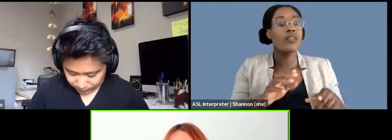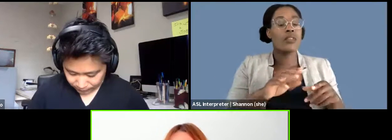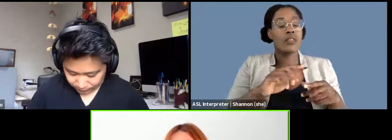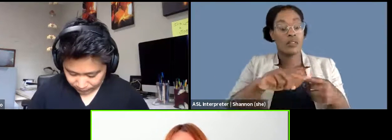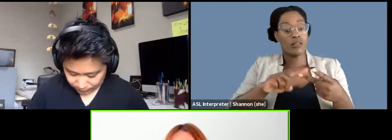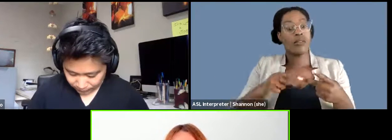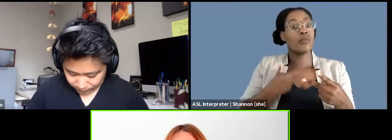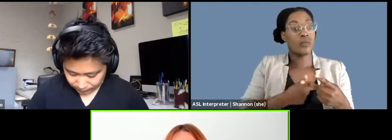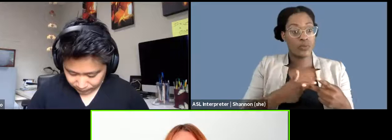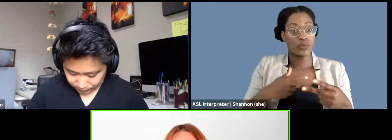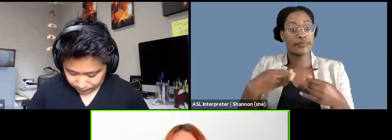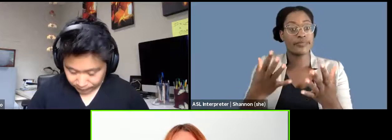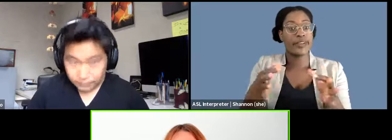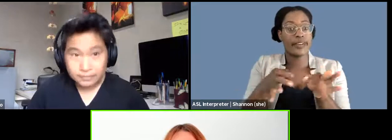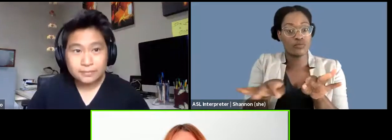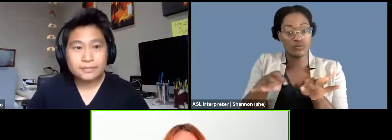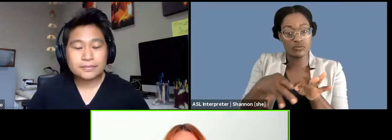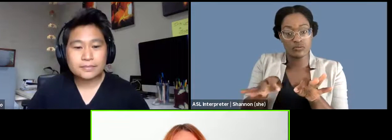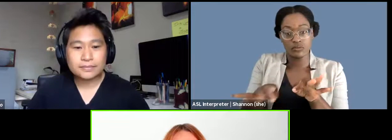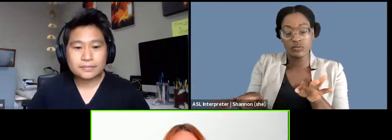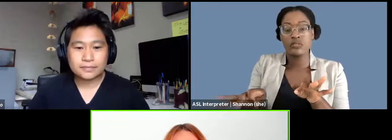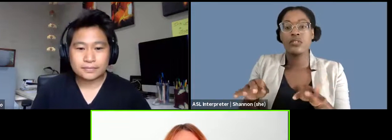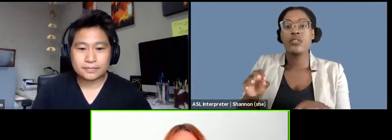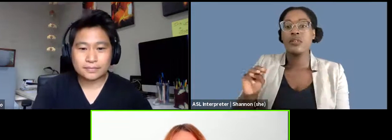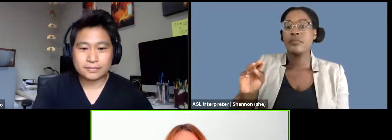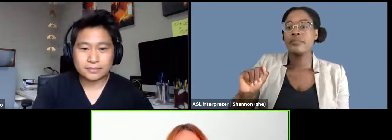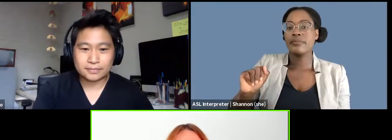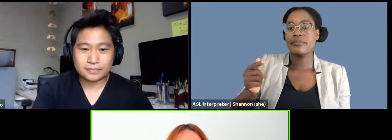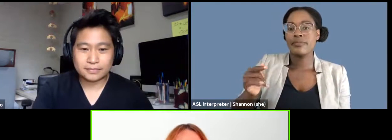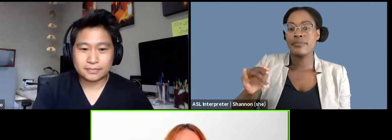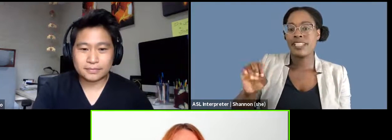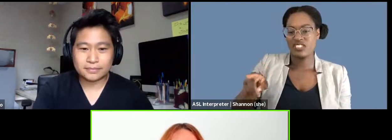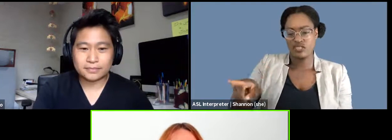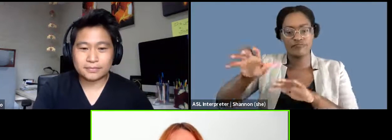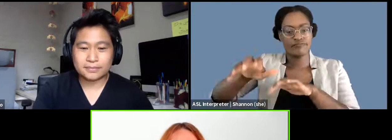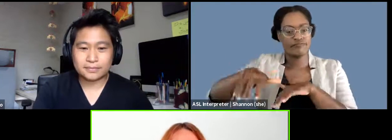screen, just click on ‘closed caption’ and you will be able to adjust the settings there if you